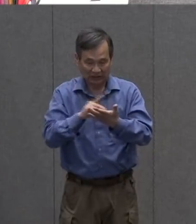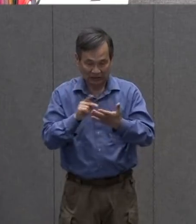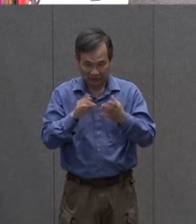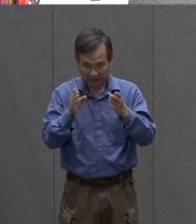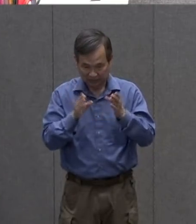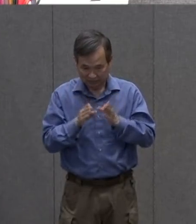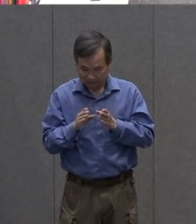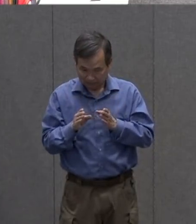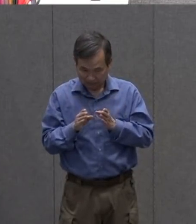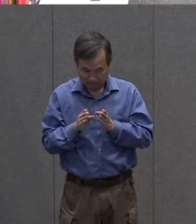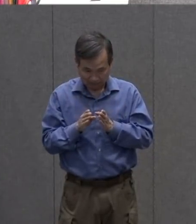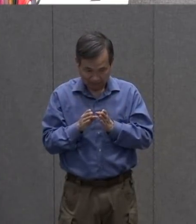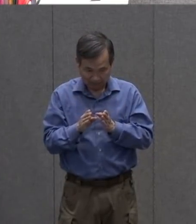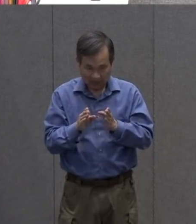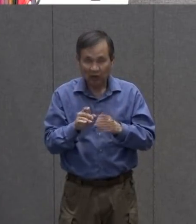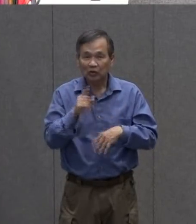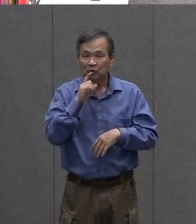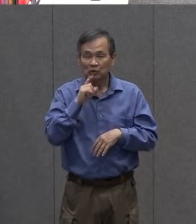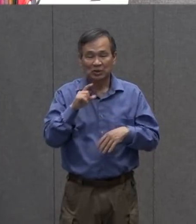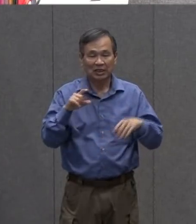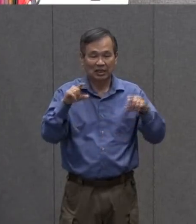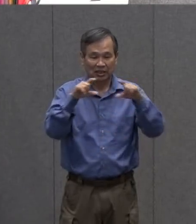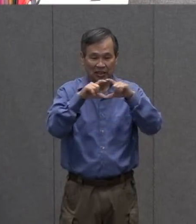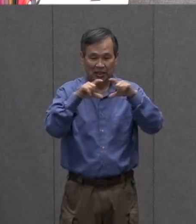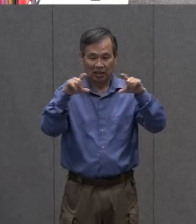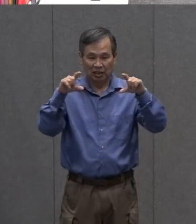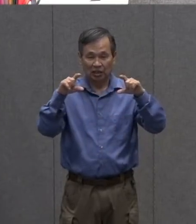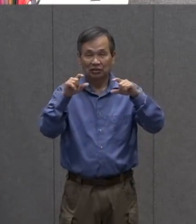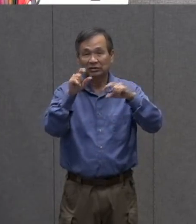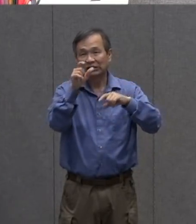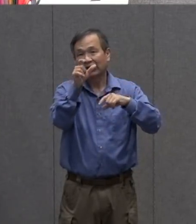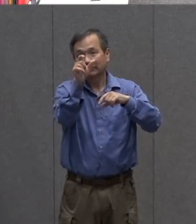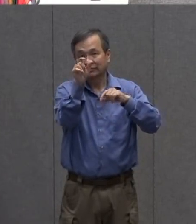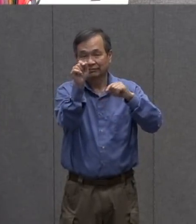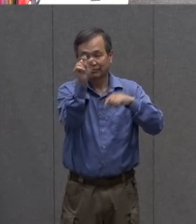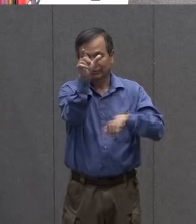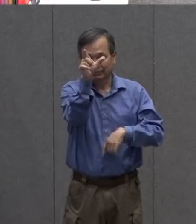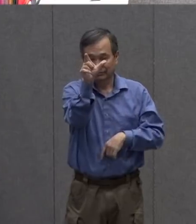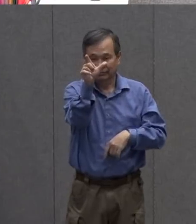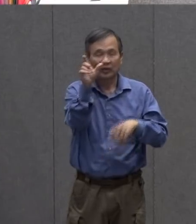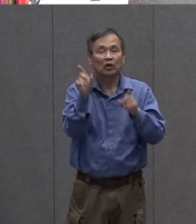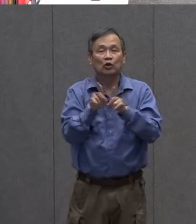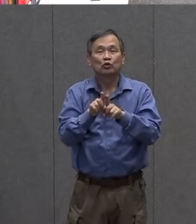It's a triangle with a rectangle on the bottom. So I start off with my triangle. I'll sketch out my triangle shape.